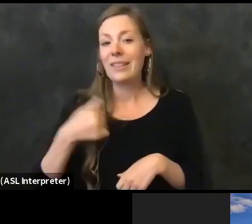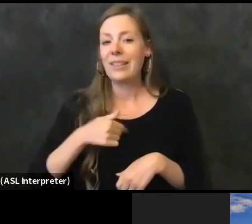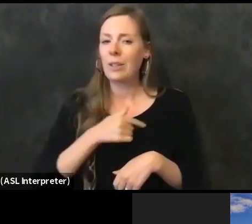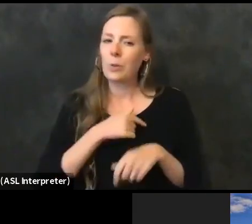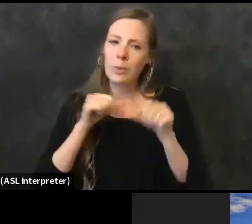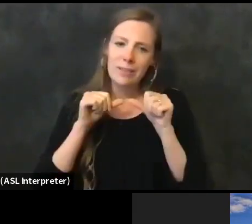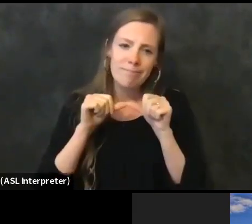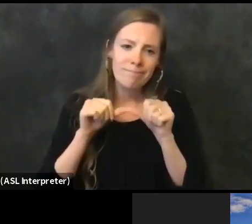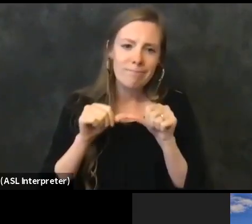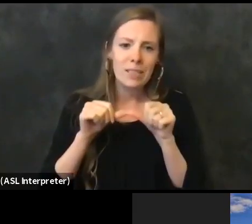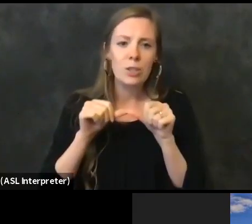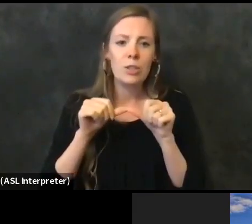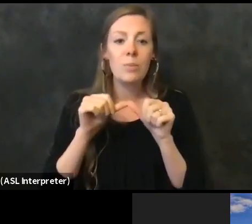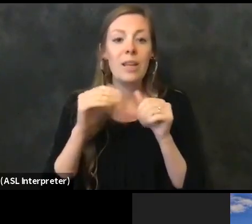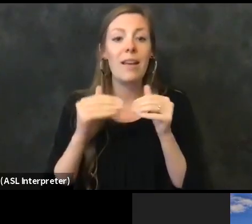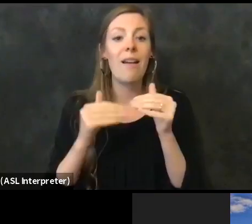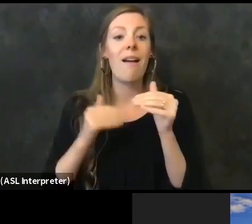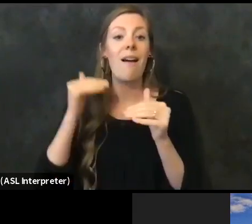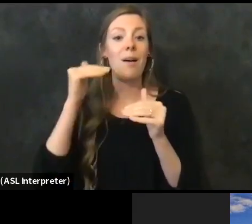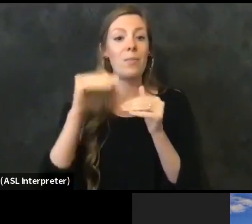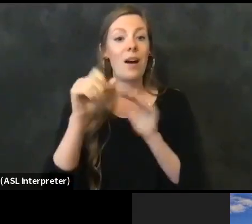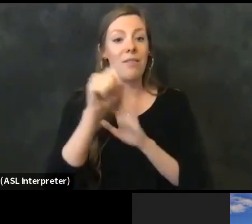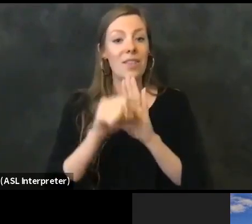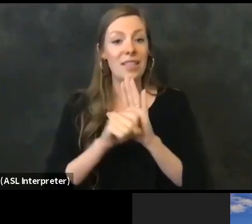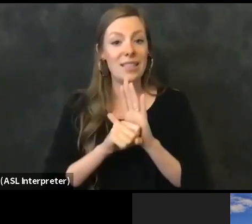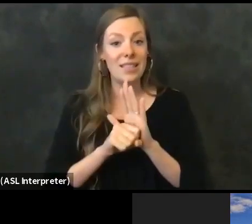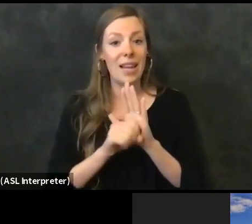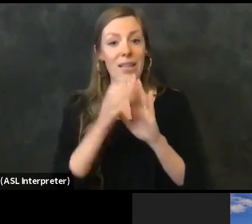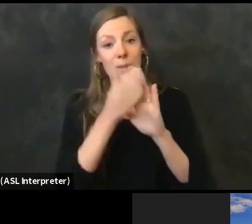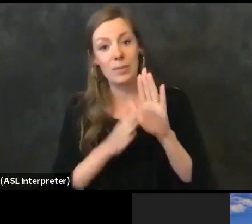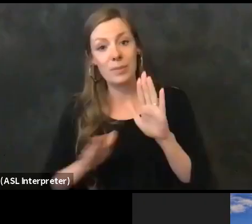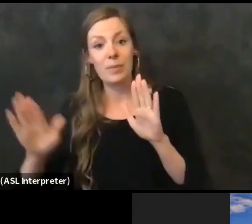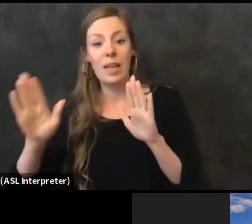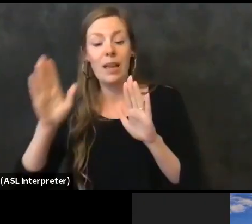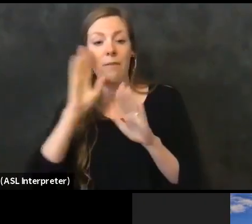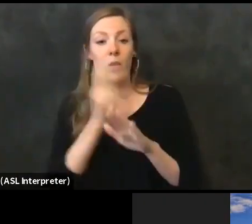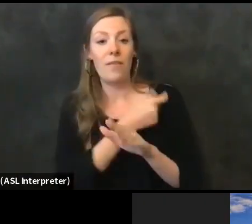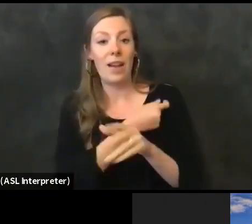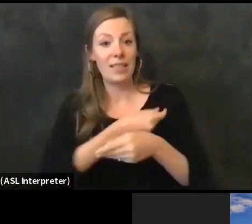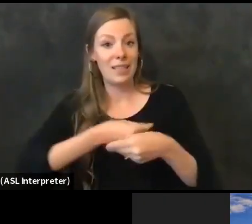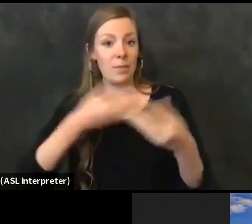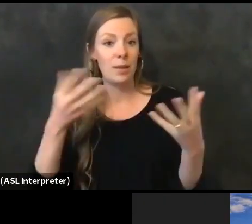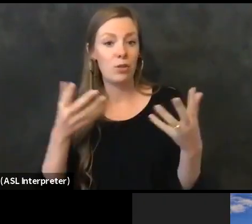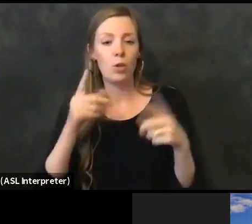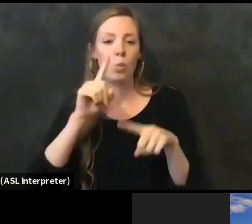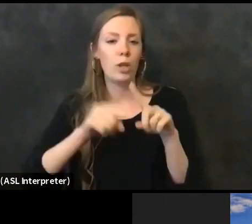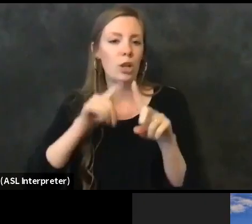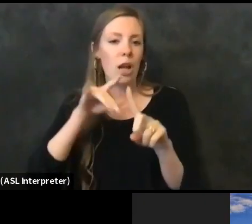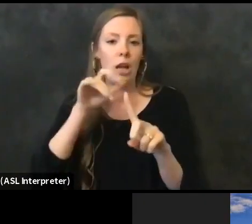state curve in terms of vaccines administered, and we would not have been able to accomplish this without all of your hard work.